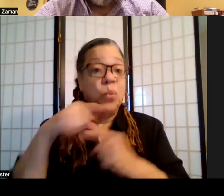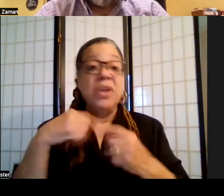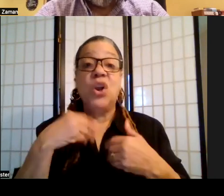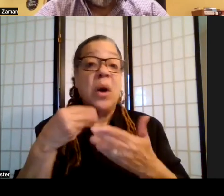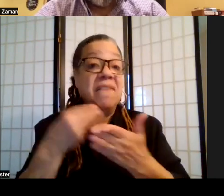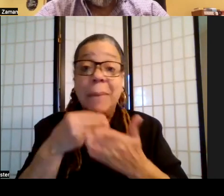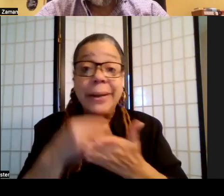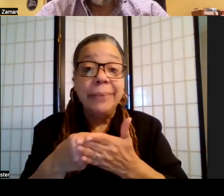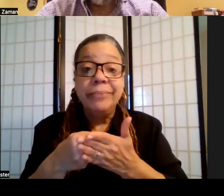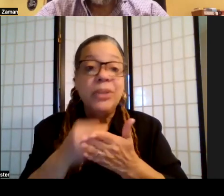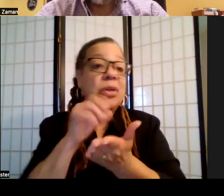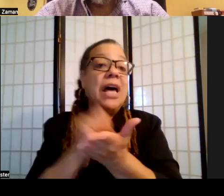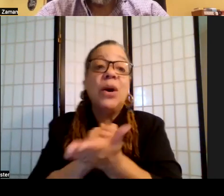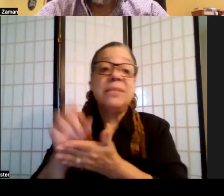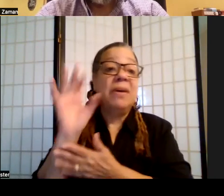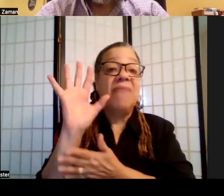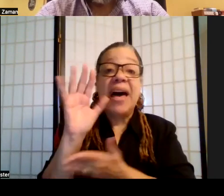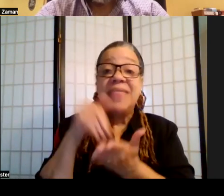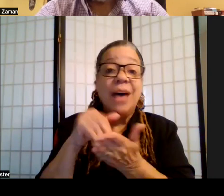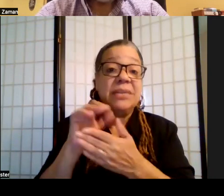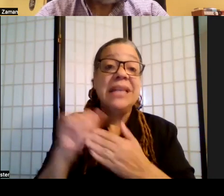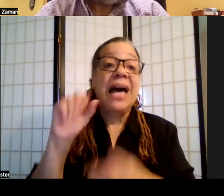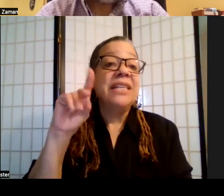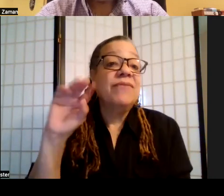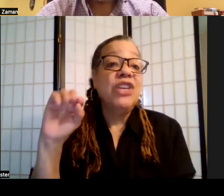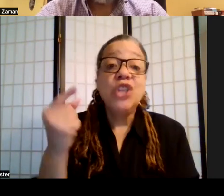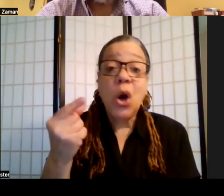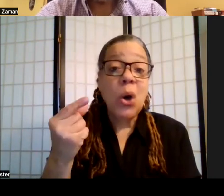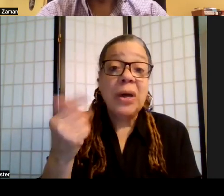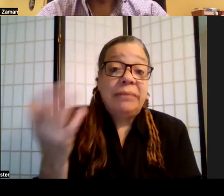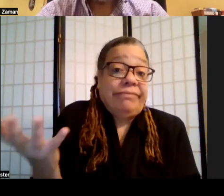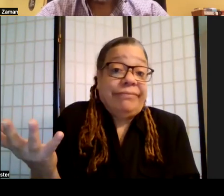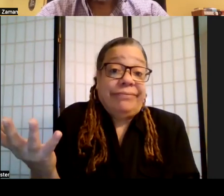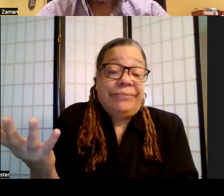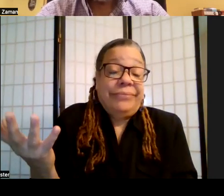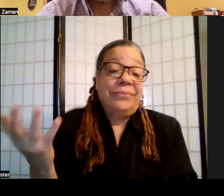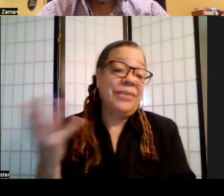spend five thousand dollars on a chemo treatment for your dog. You know, it's just, it's not gonna happen!